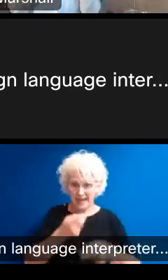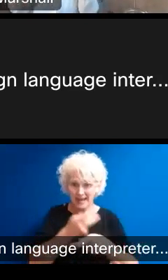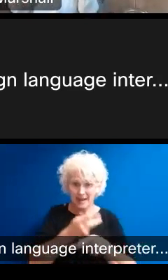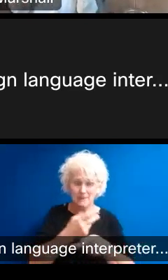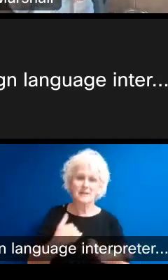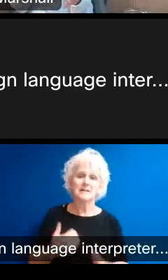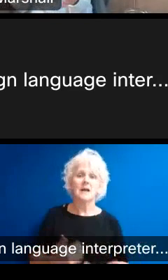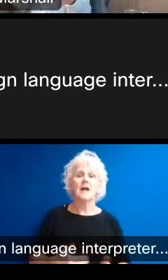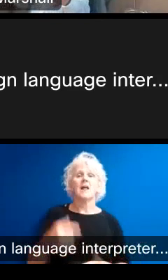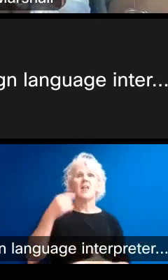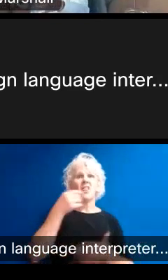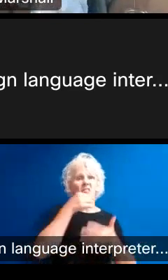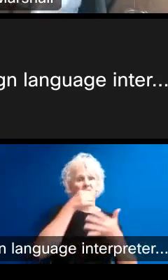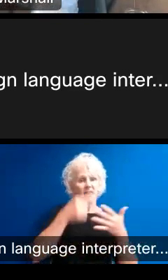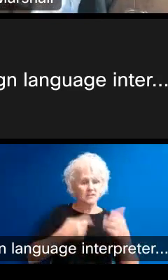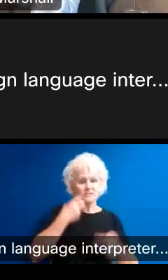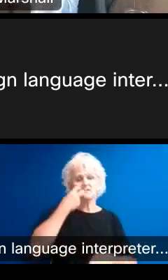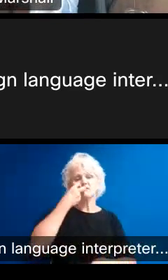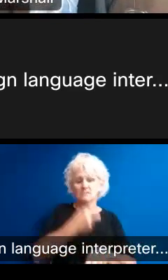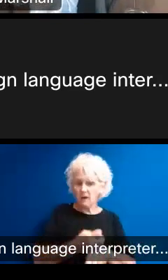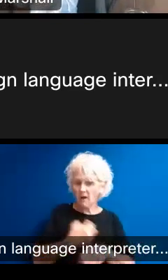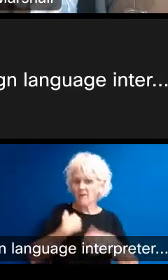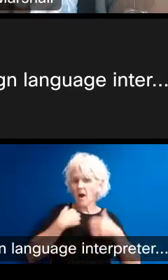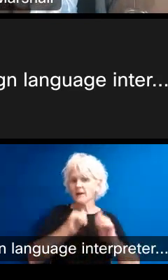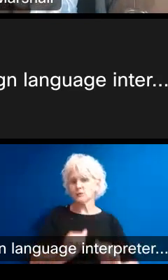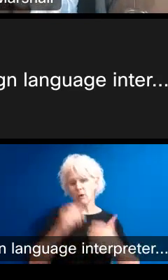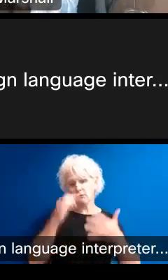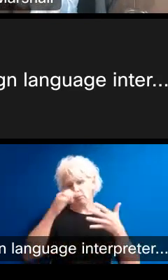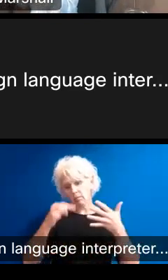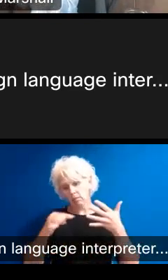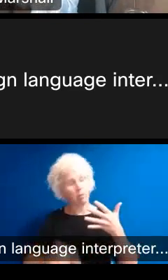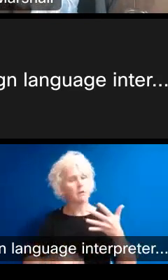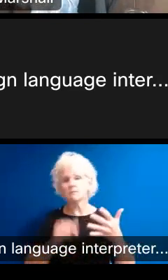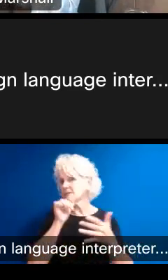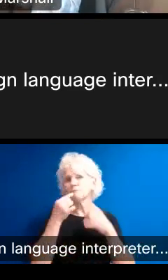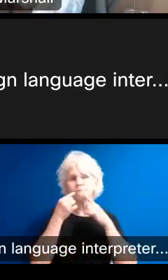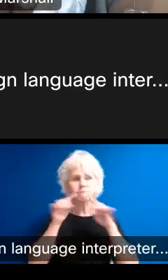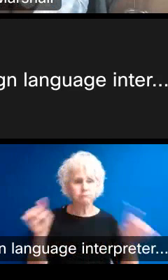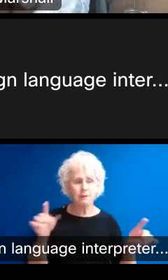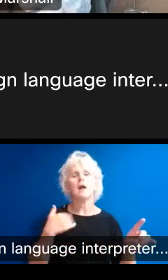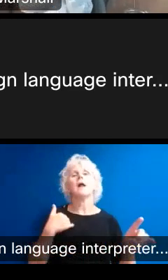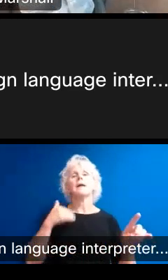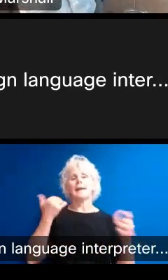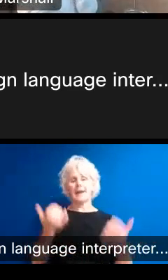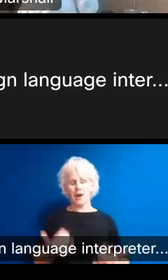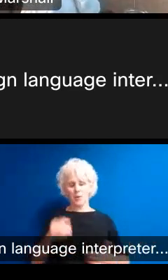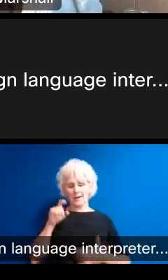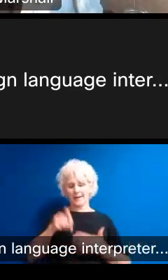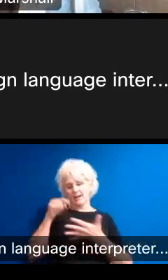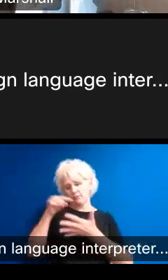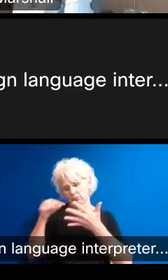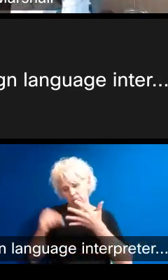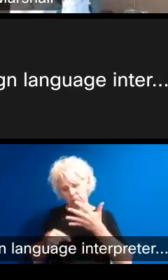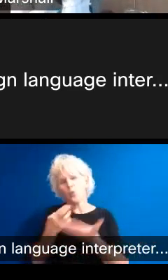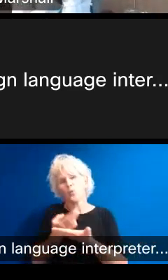this, it's not working and this is some resources I'm going to have to work on now. It does address